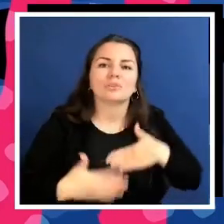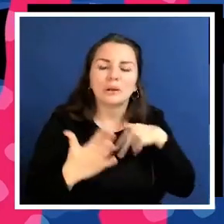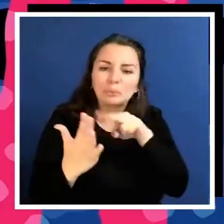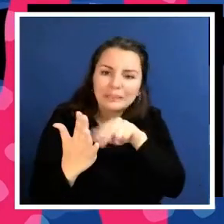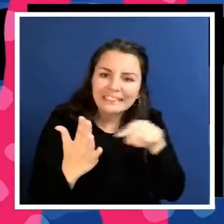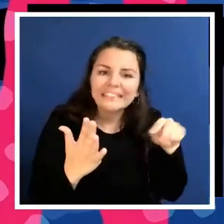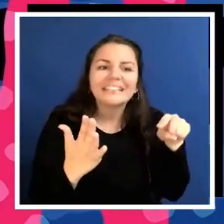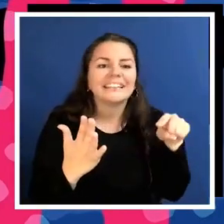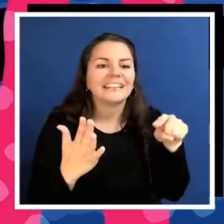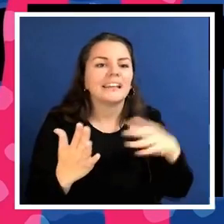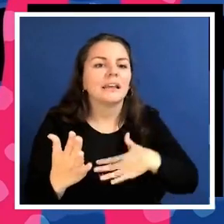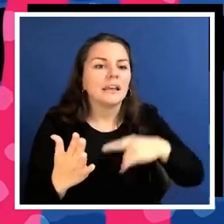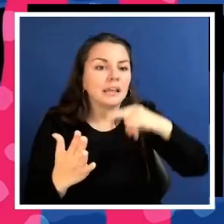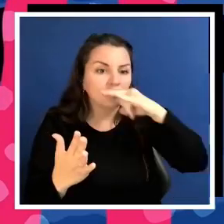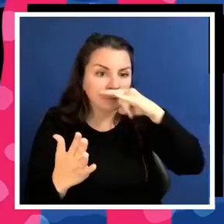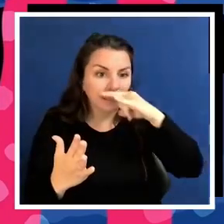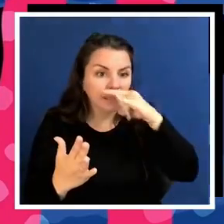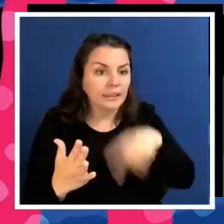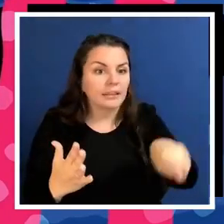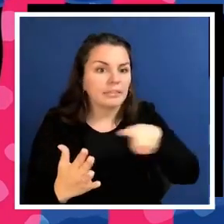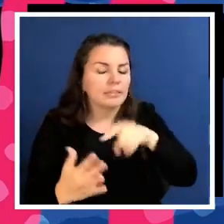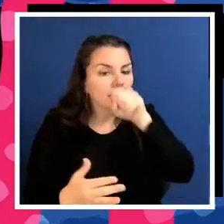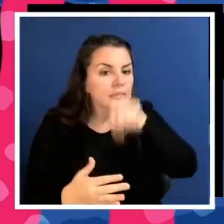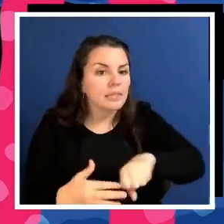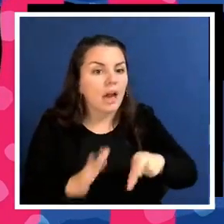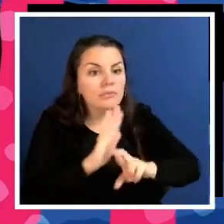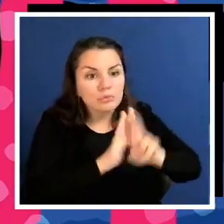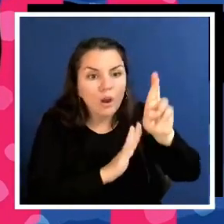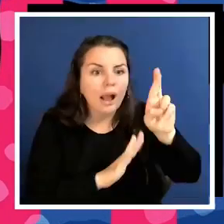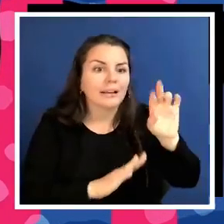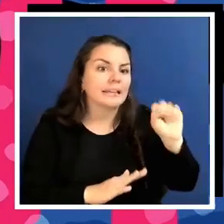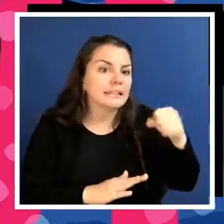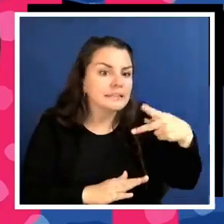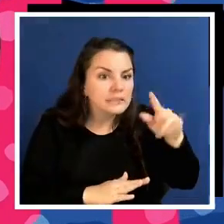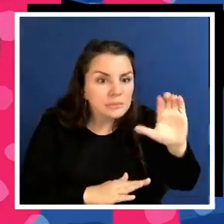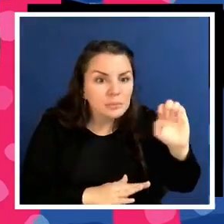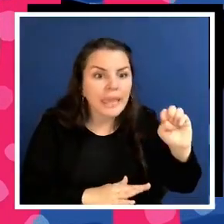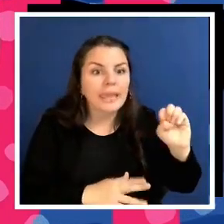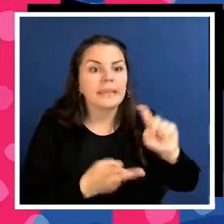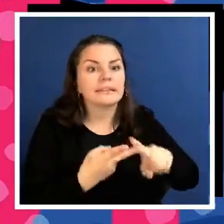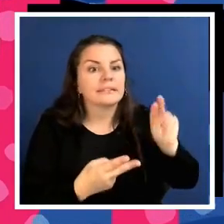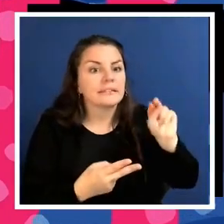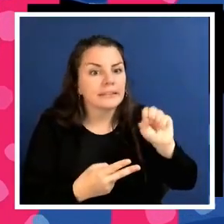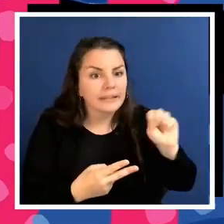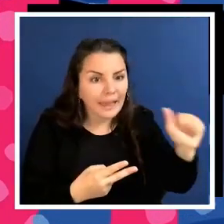GOOD. LITTLE CAKES AND STUFF LIKE THAT.